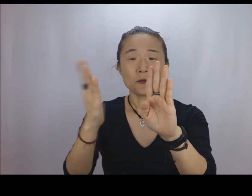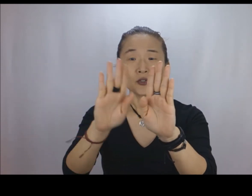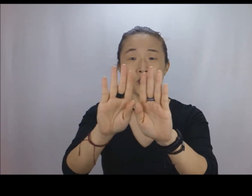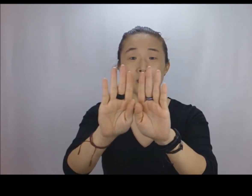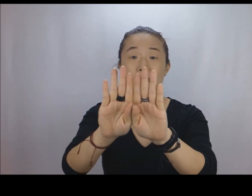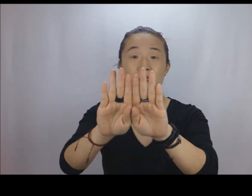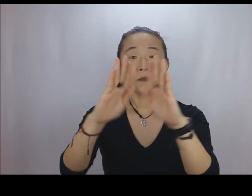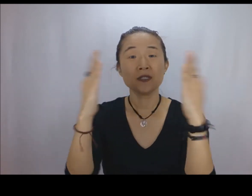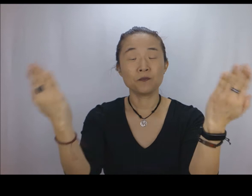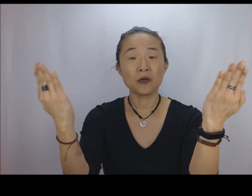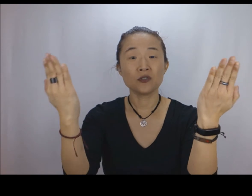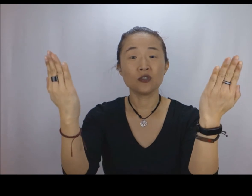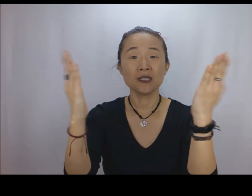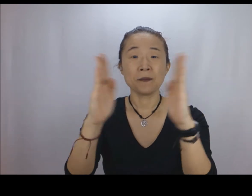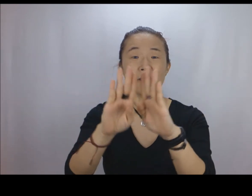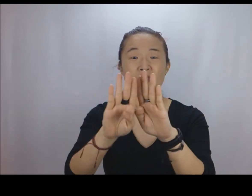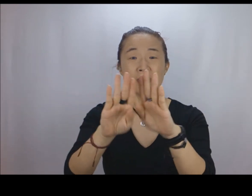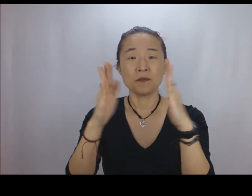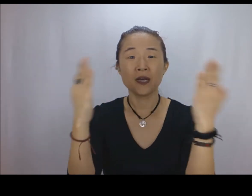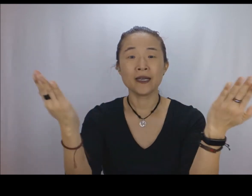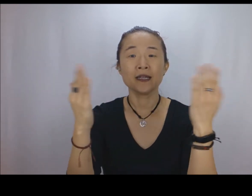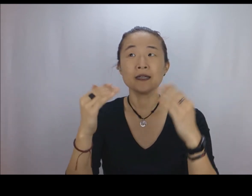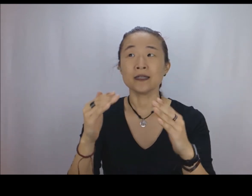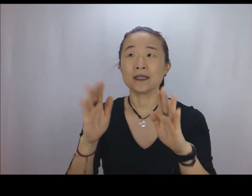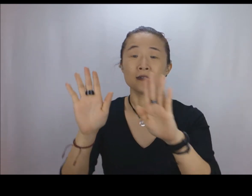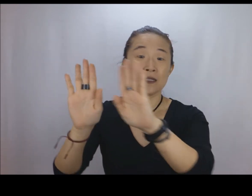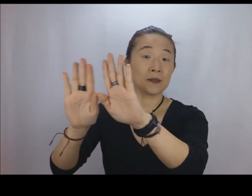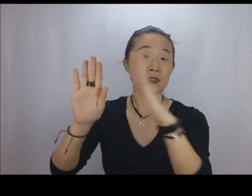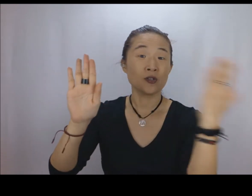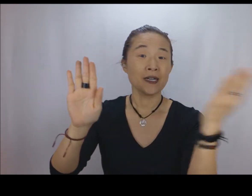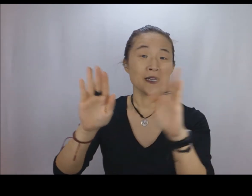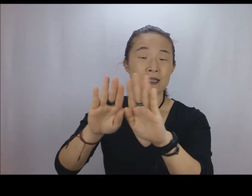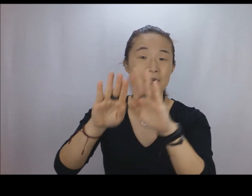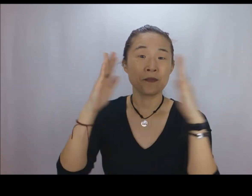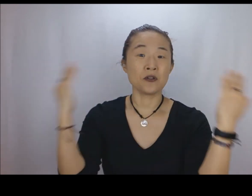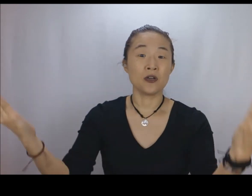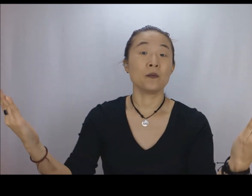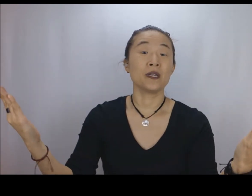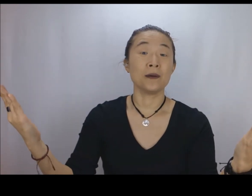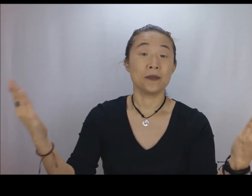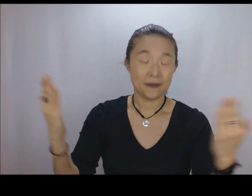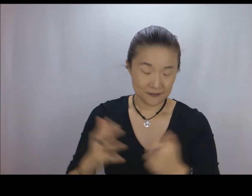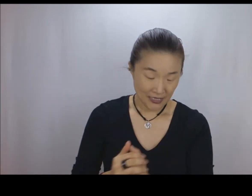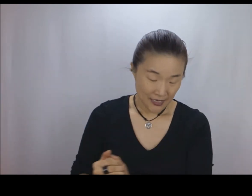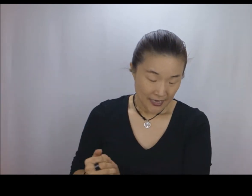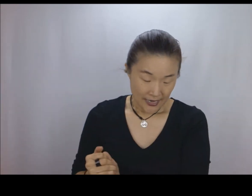Or you can open both doors up and imply that it's a double door, and they both open up.